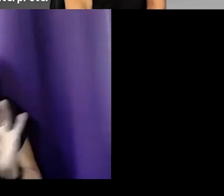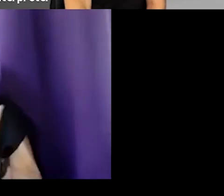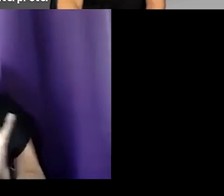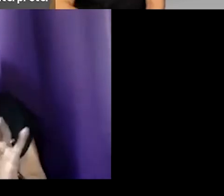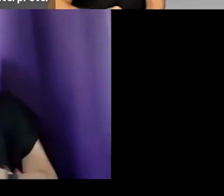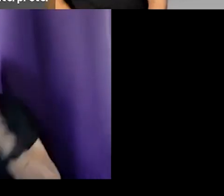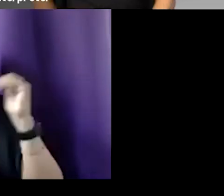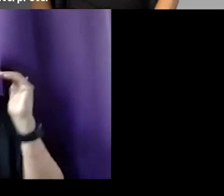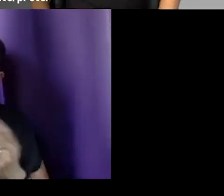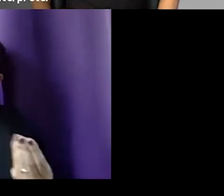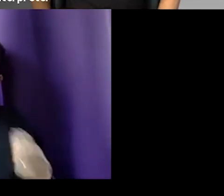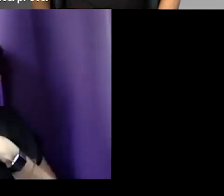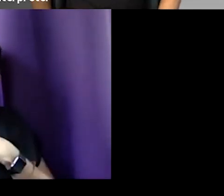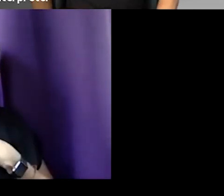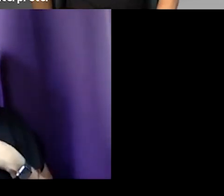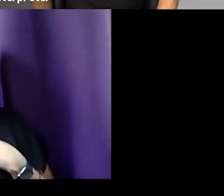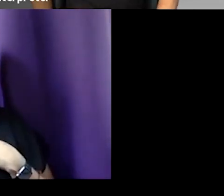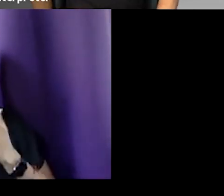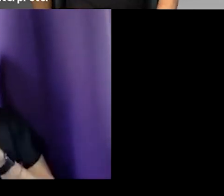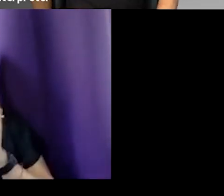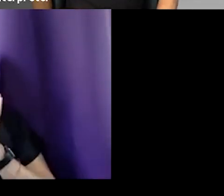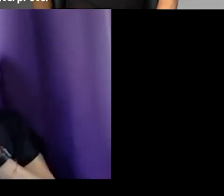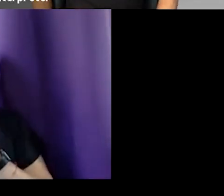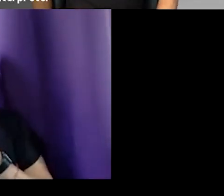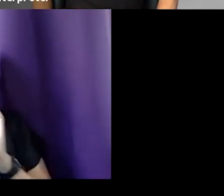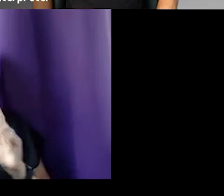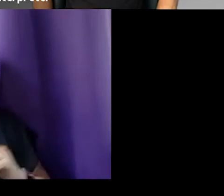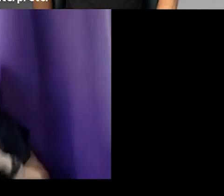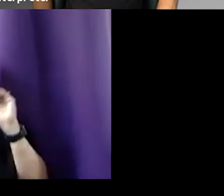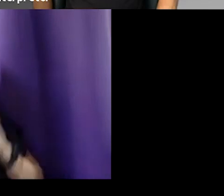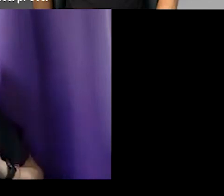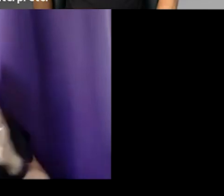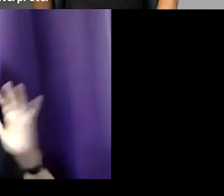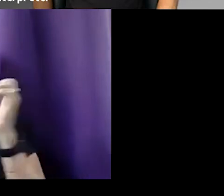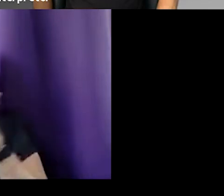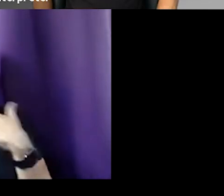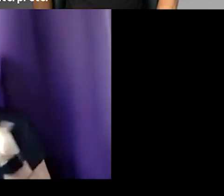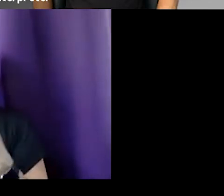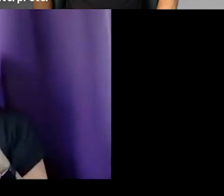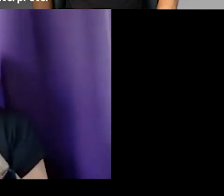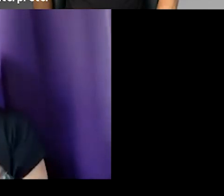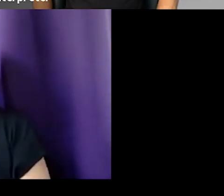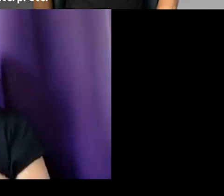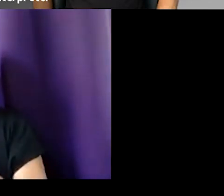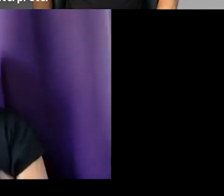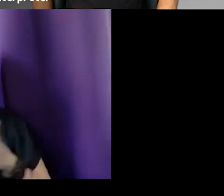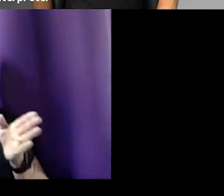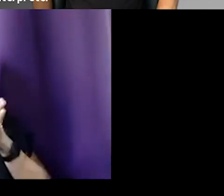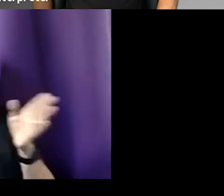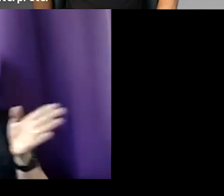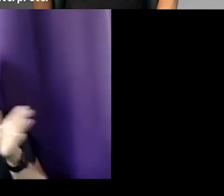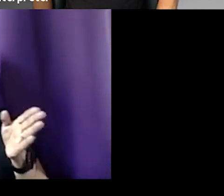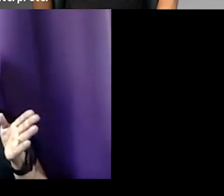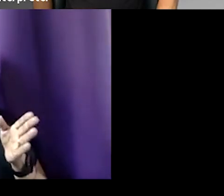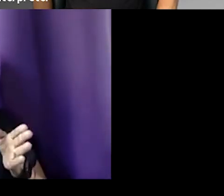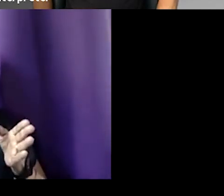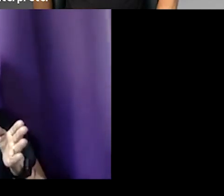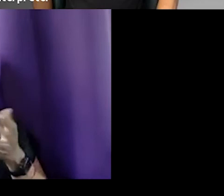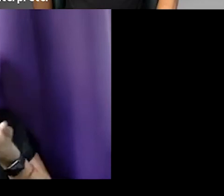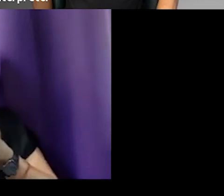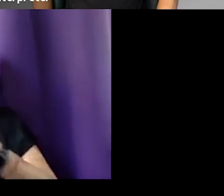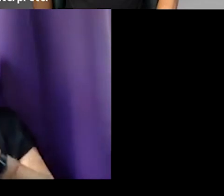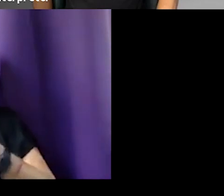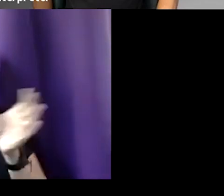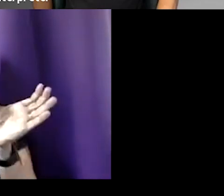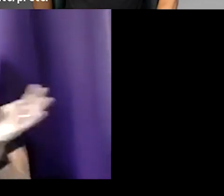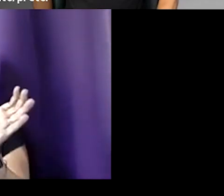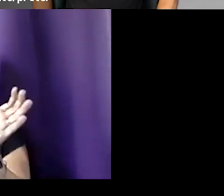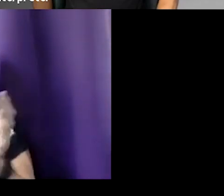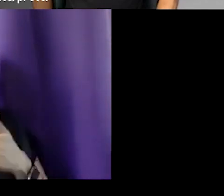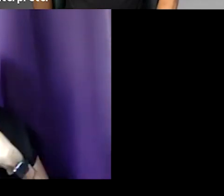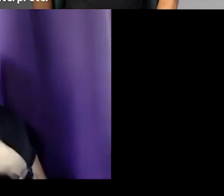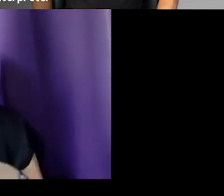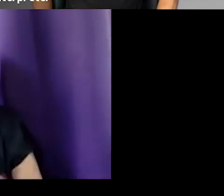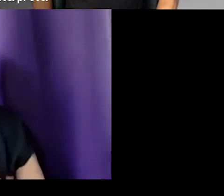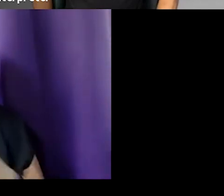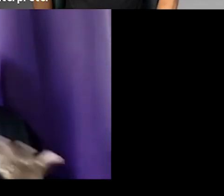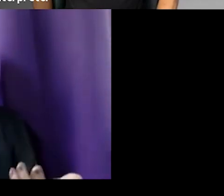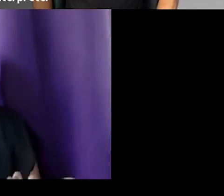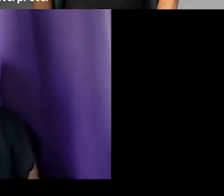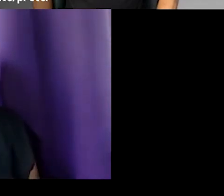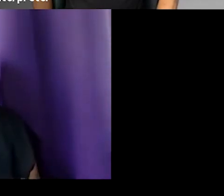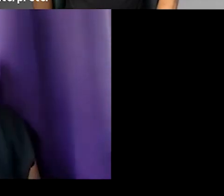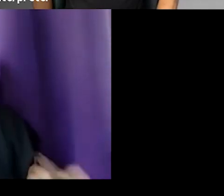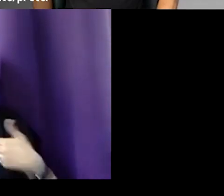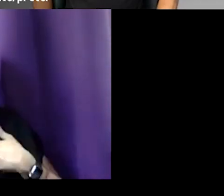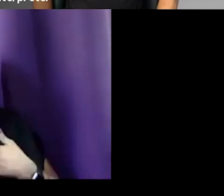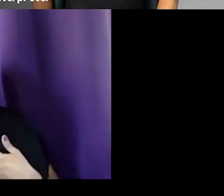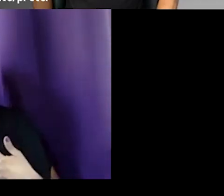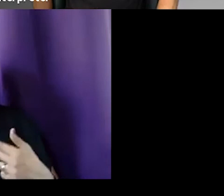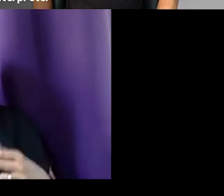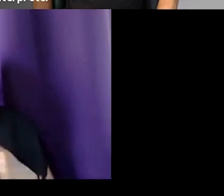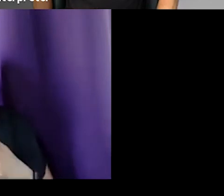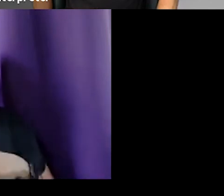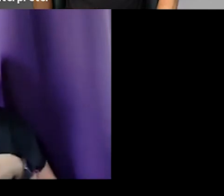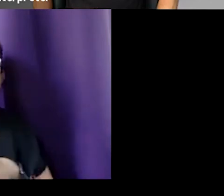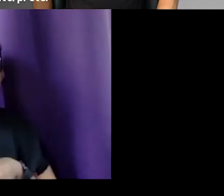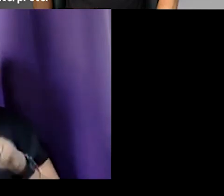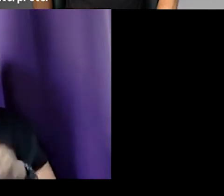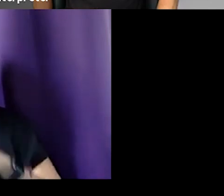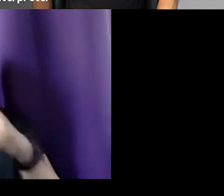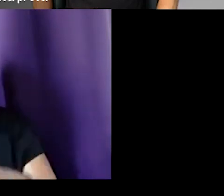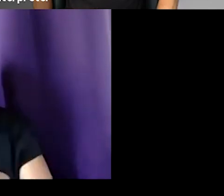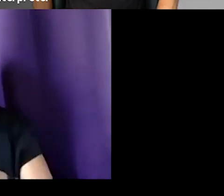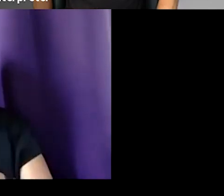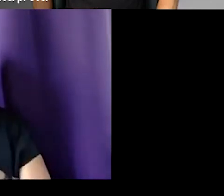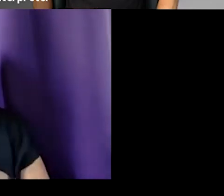And how do we check it, how do we check those comforts, how do we think about a kind of coaches that are consistent, because I feel I'm a pragmatist I can't see the day where we won't be fighting commercial interest for public goods.